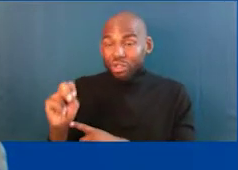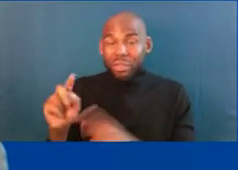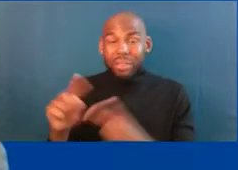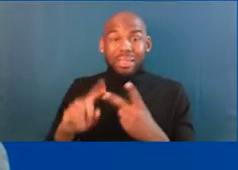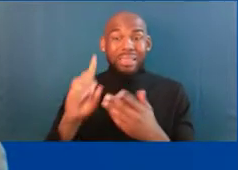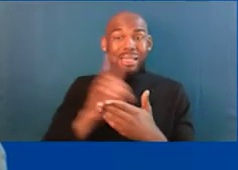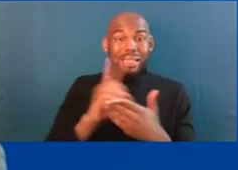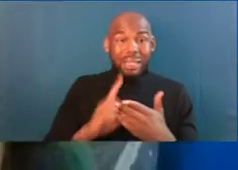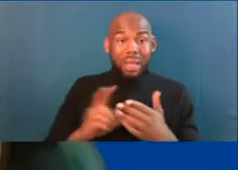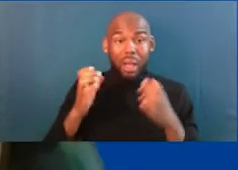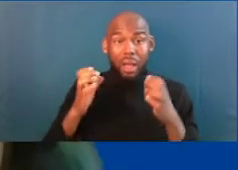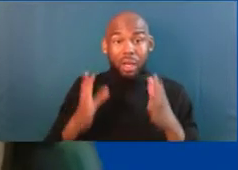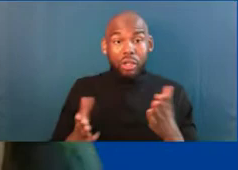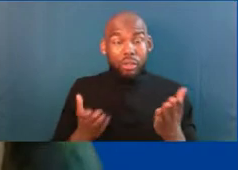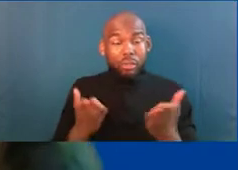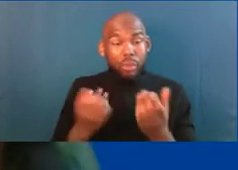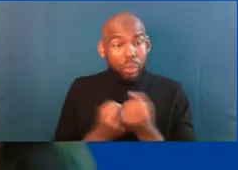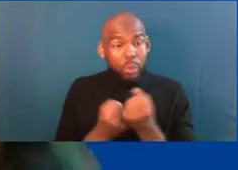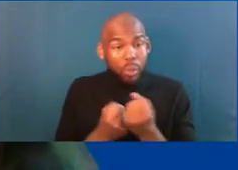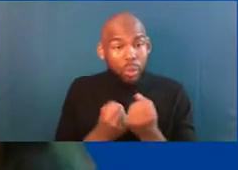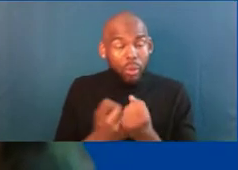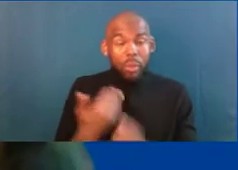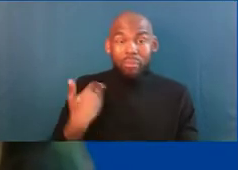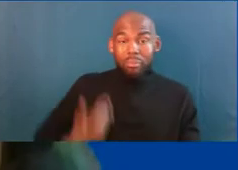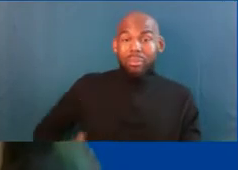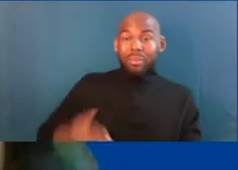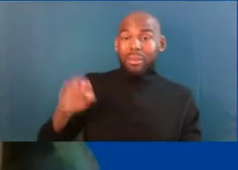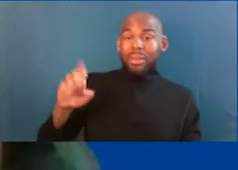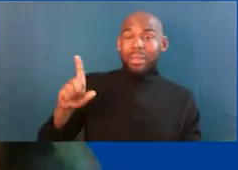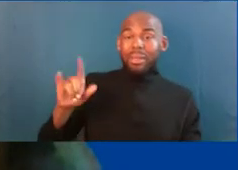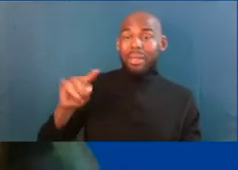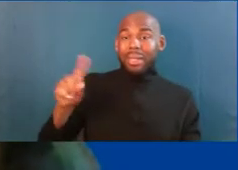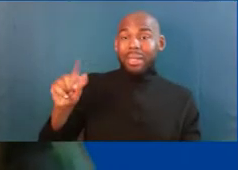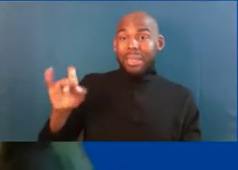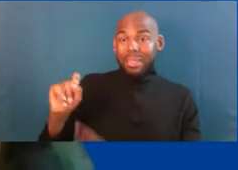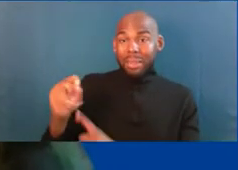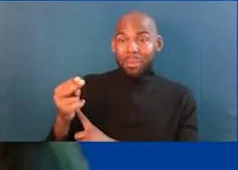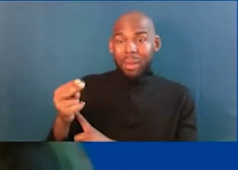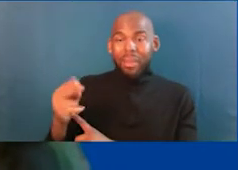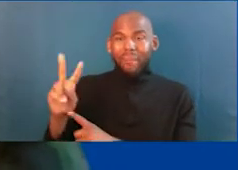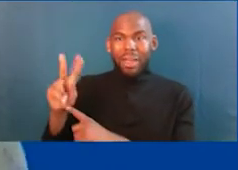I'm Elizabeth Vega, I m an Associate Vice President, U.X. design and improvements.